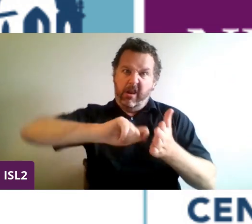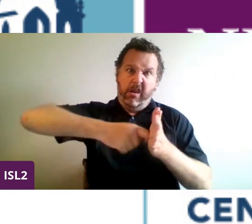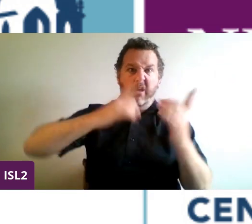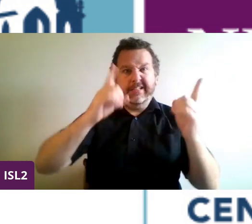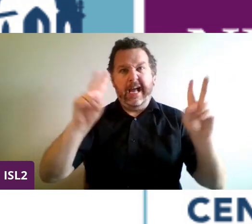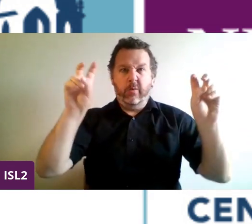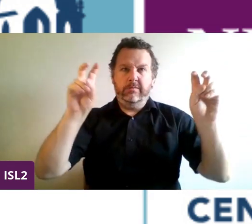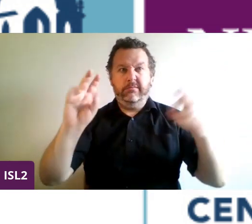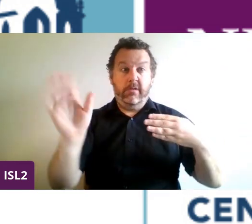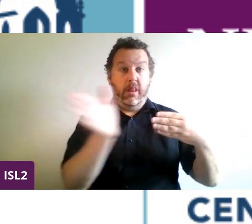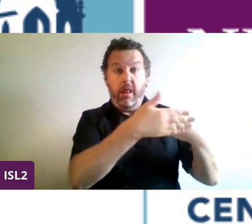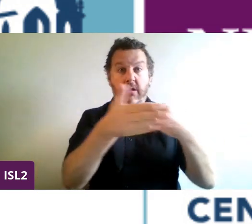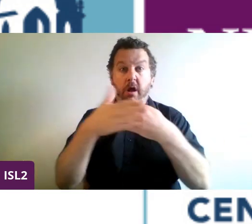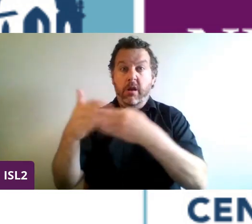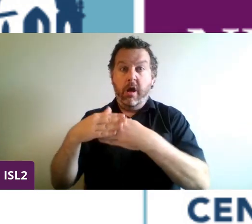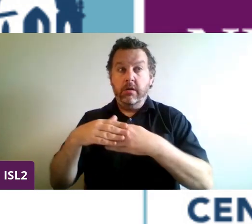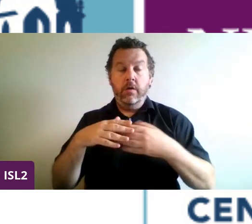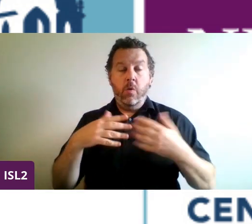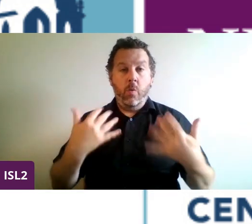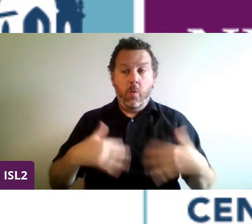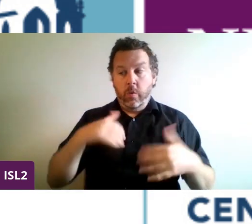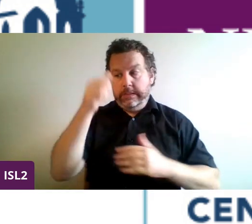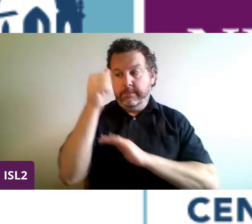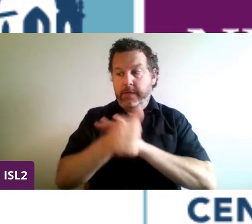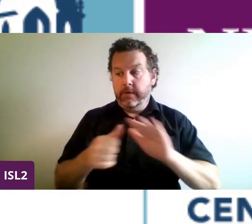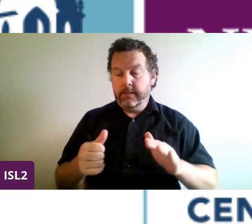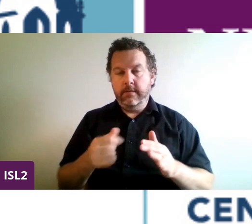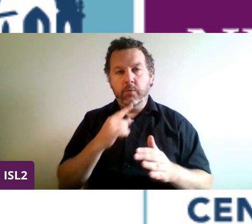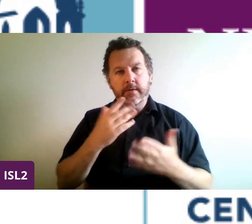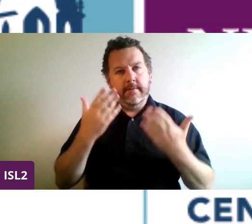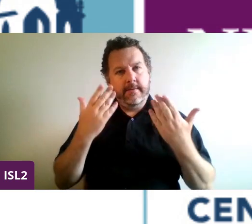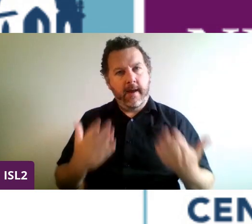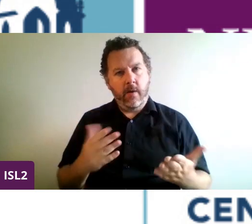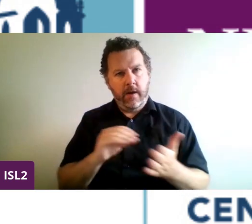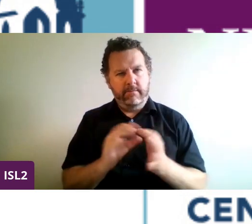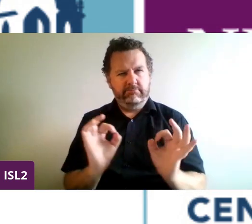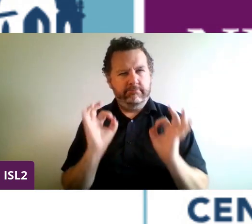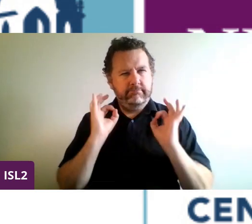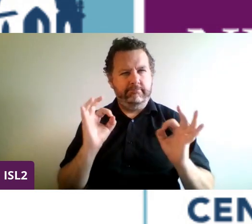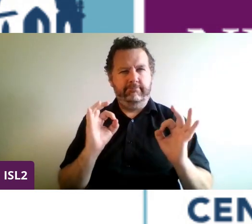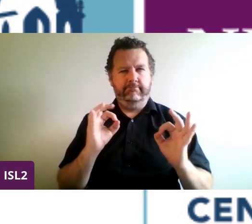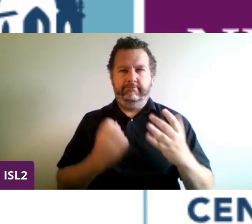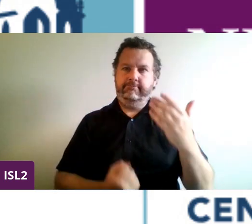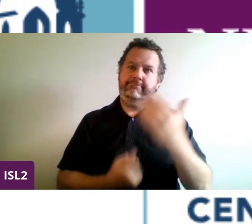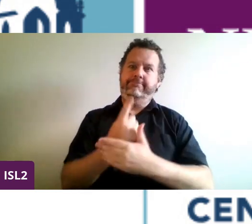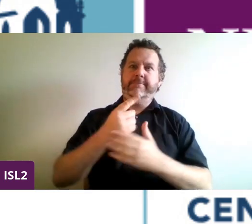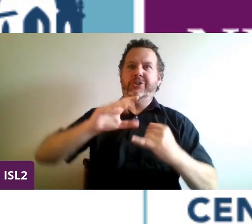an absolutely wonderful opportunity to raise awareness. Because for many people, myself included,